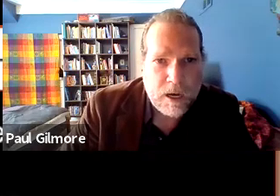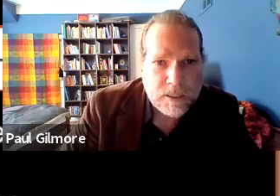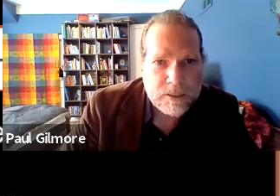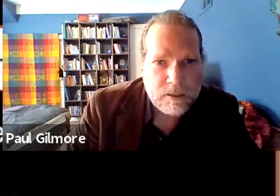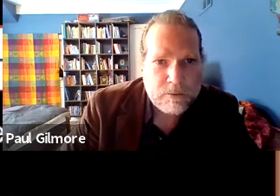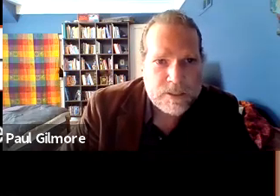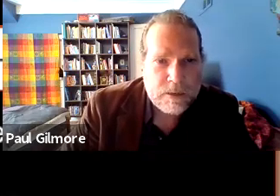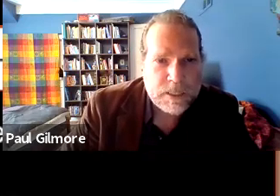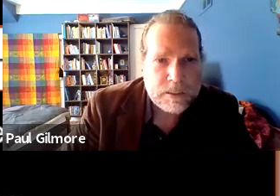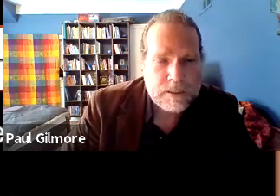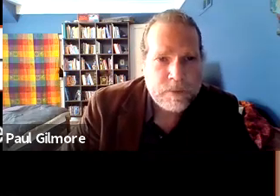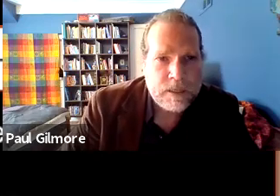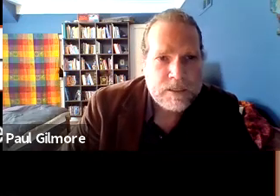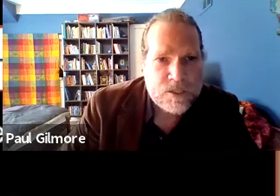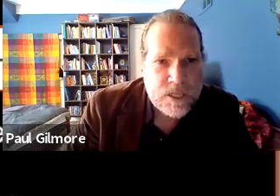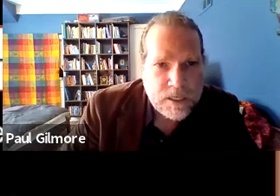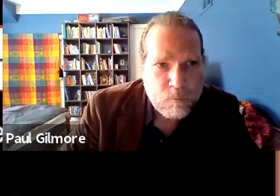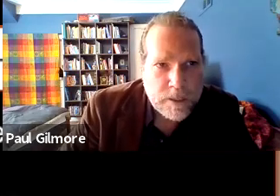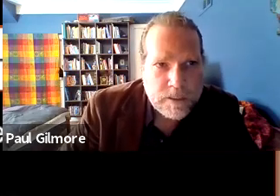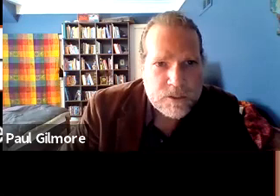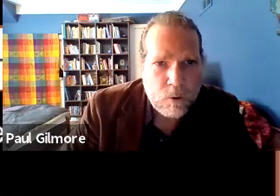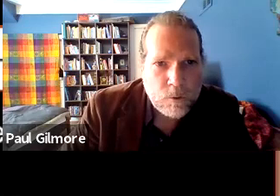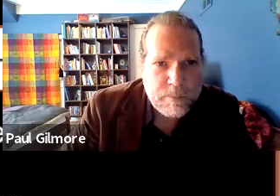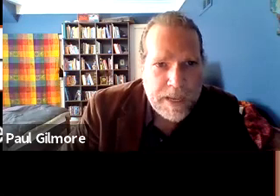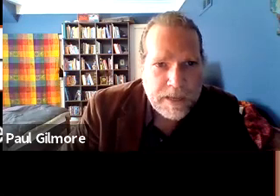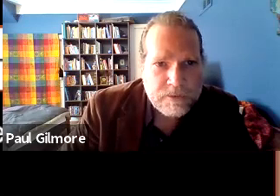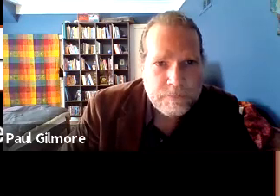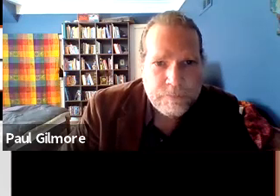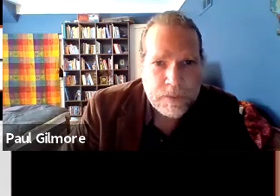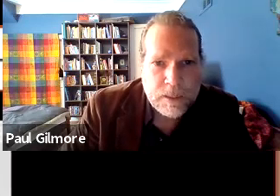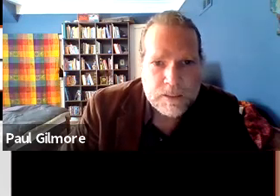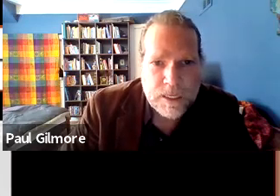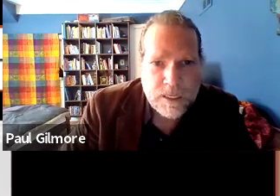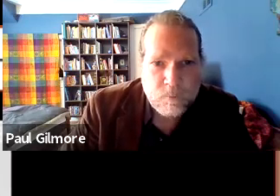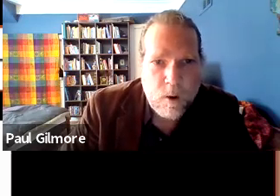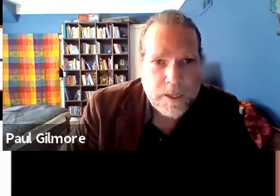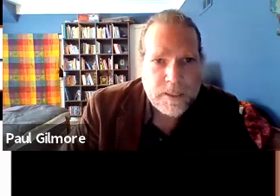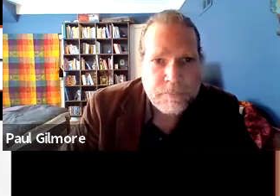hunger in the lower stomach. Singing and walking this old path. Singing and walking